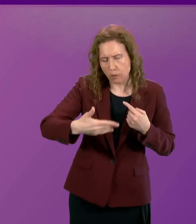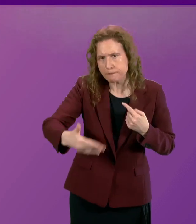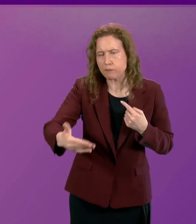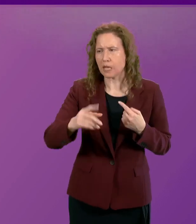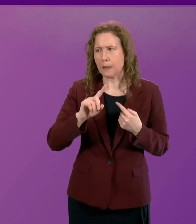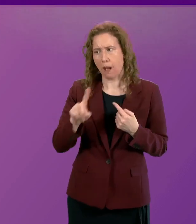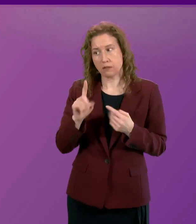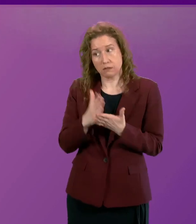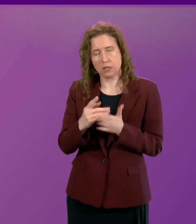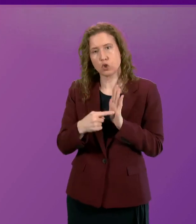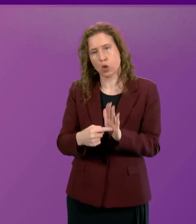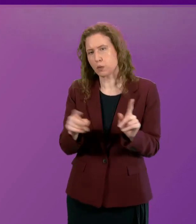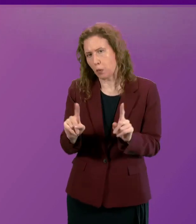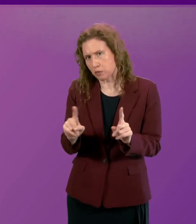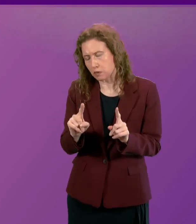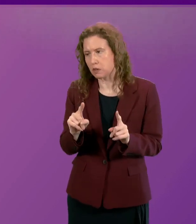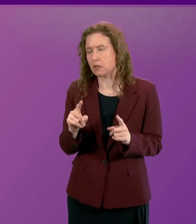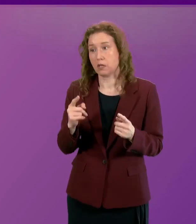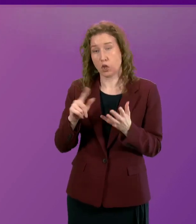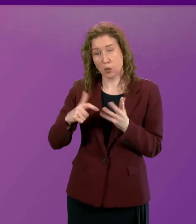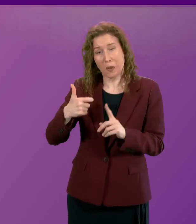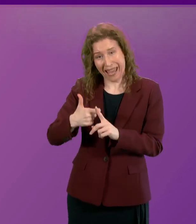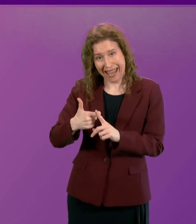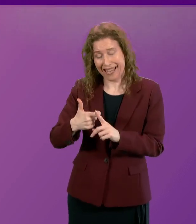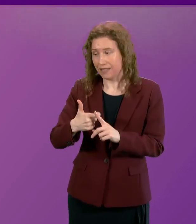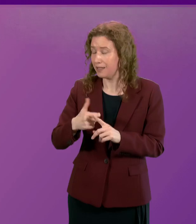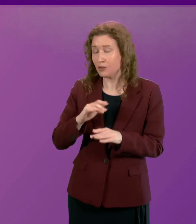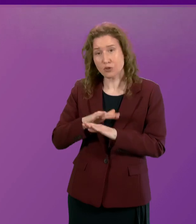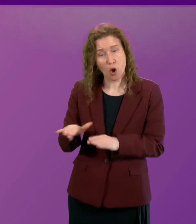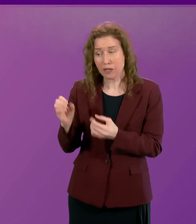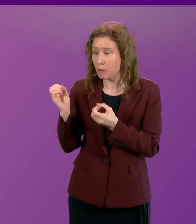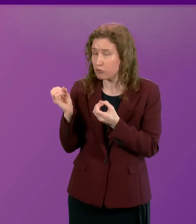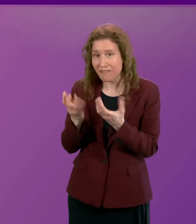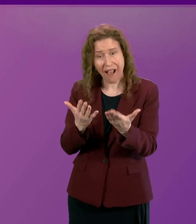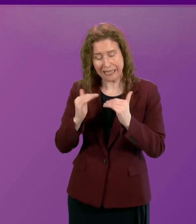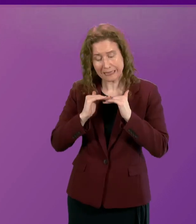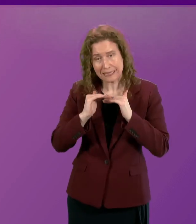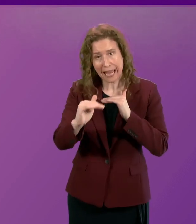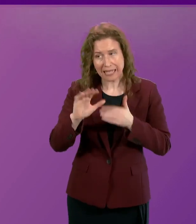It demonstrates that the United Kingdom is not providing the sustained investment in